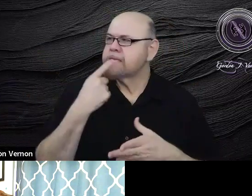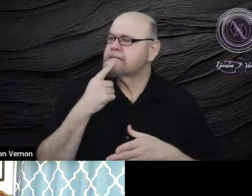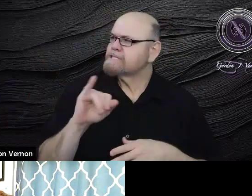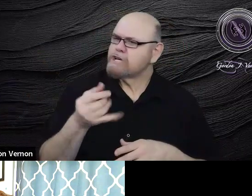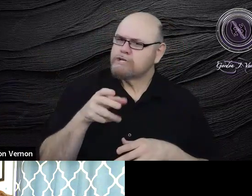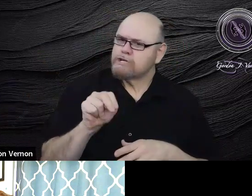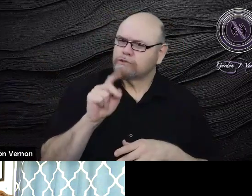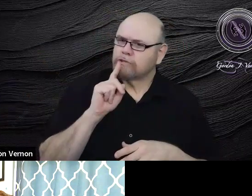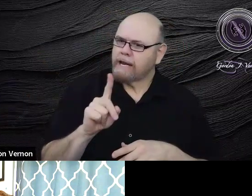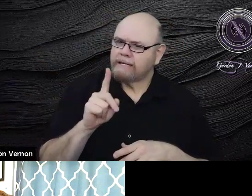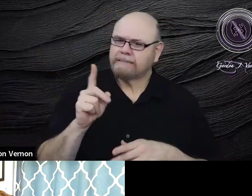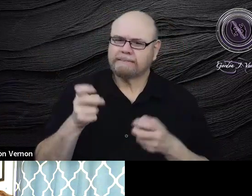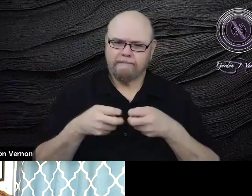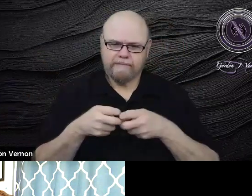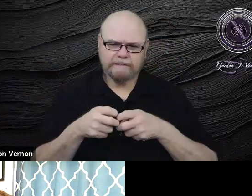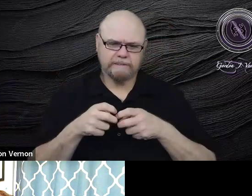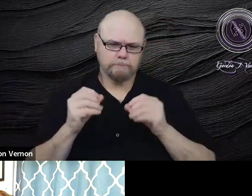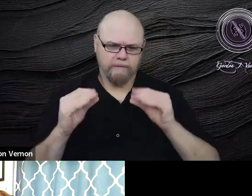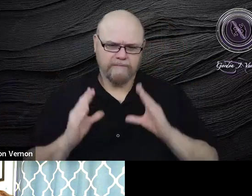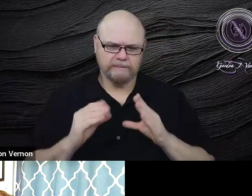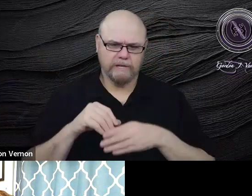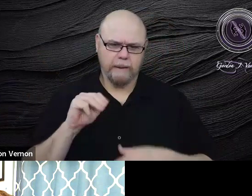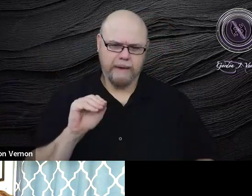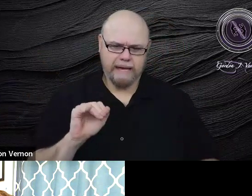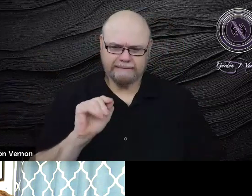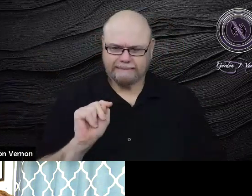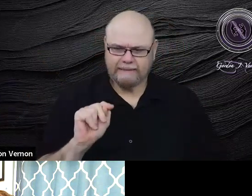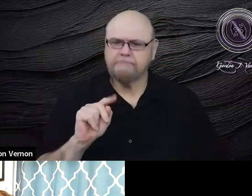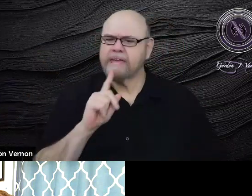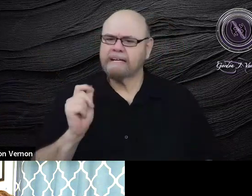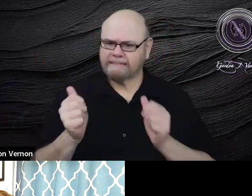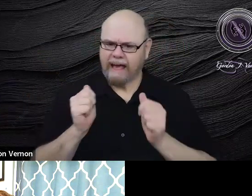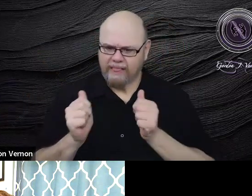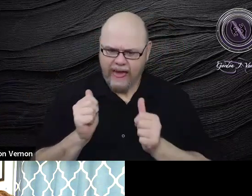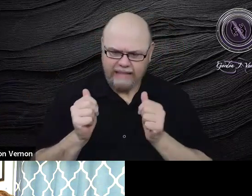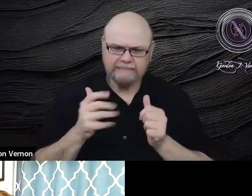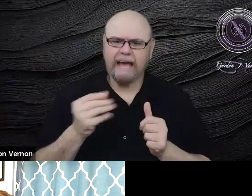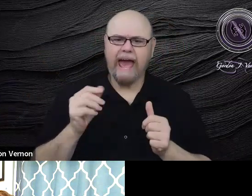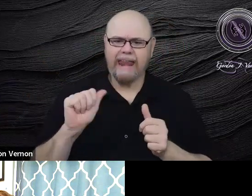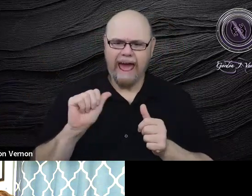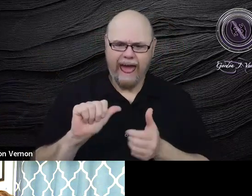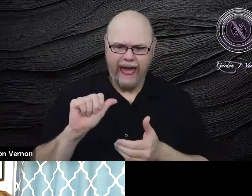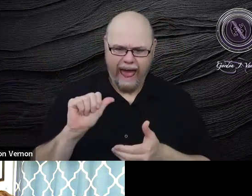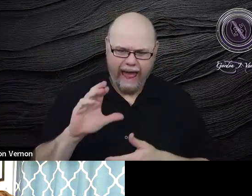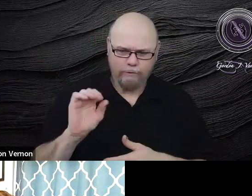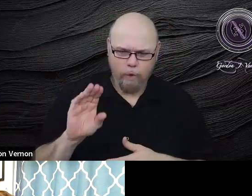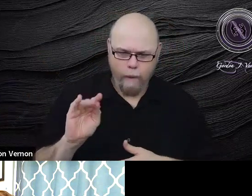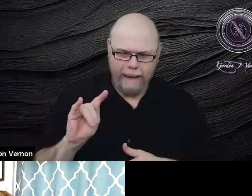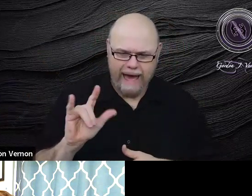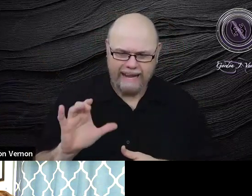is used in hearing aids maybe relates to cognitive capacity. So individuals with higher working memory capacity,